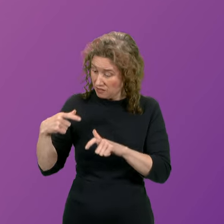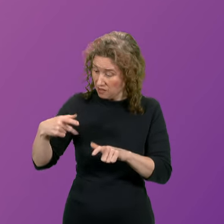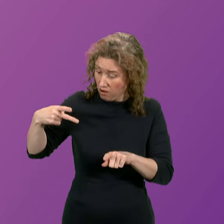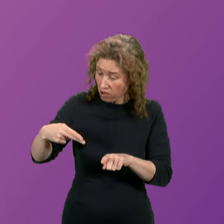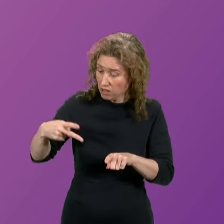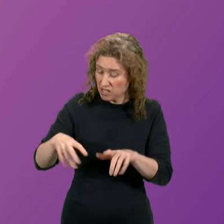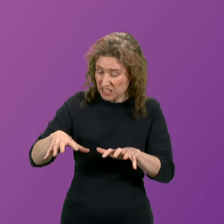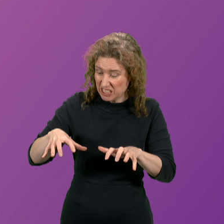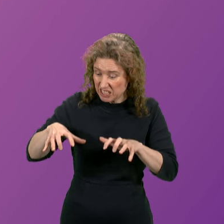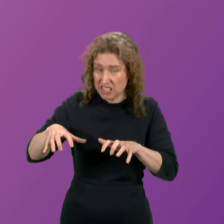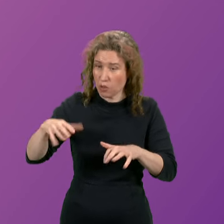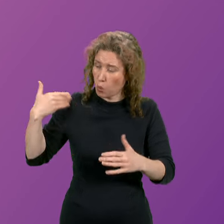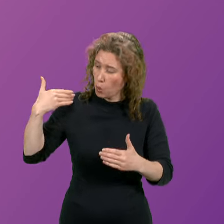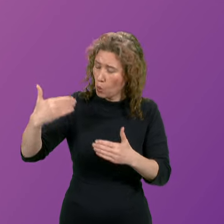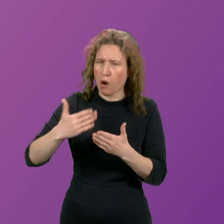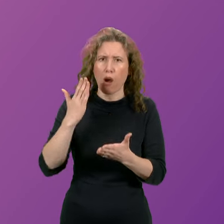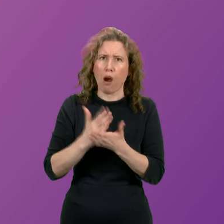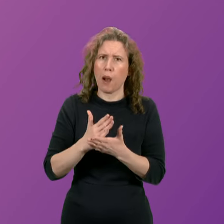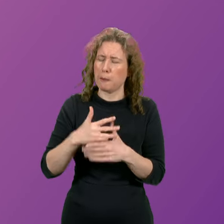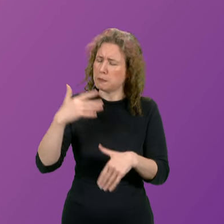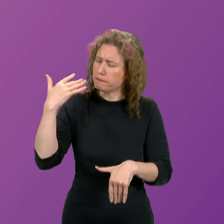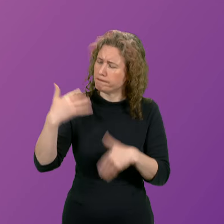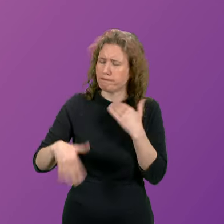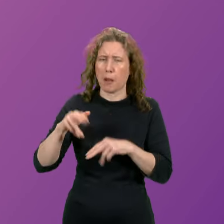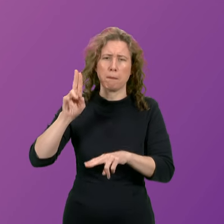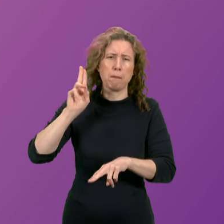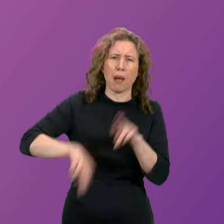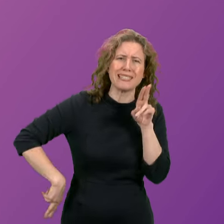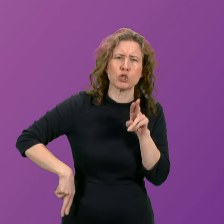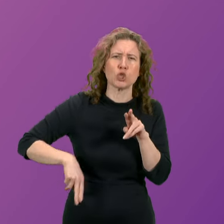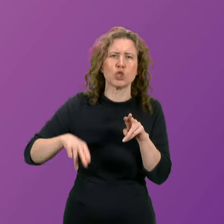which is now having such a punishing effect on our public finances, is a material factor that we